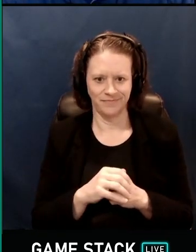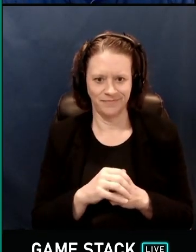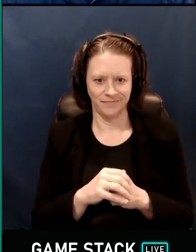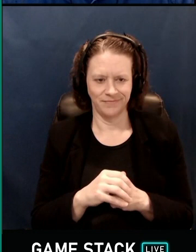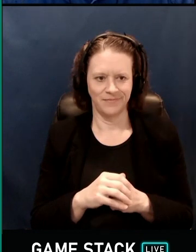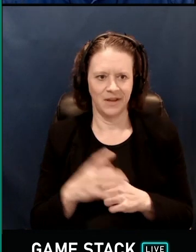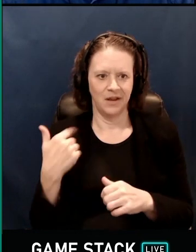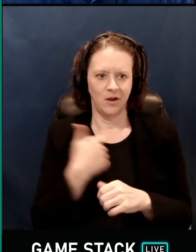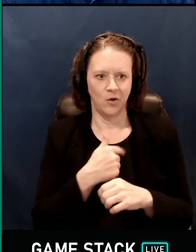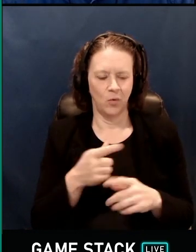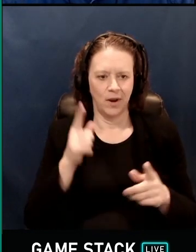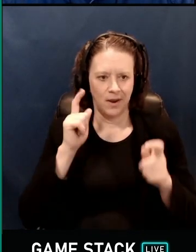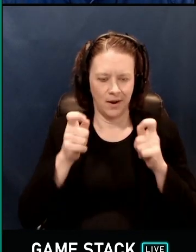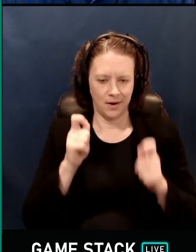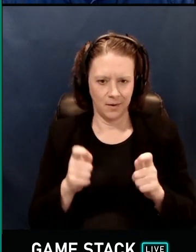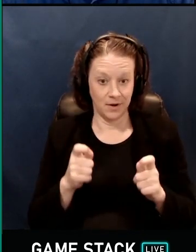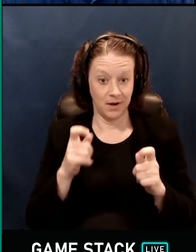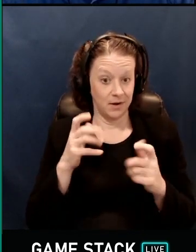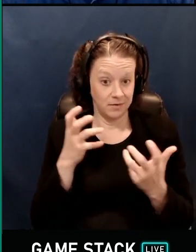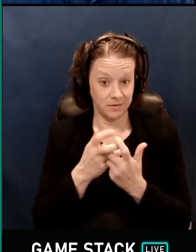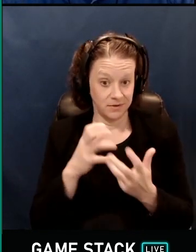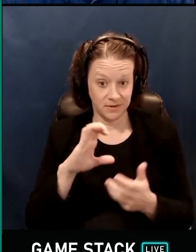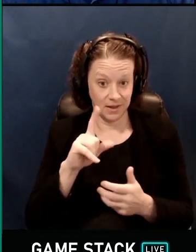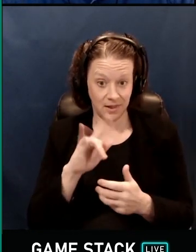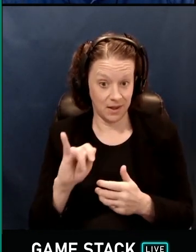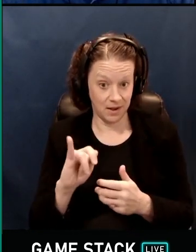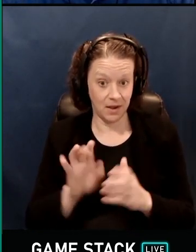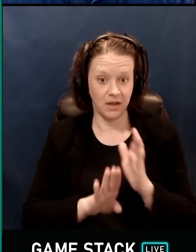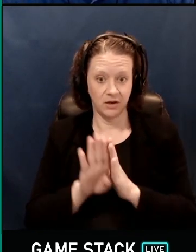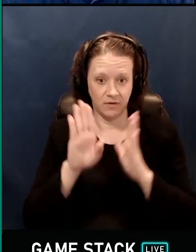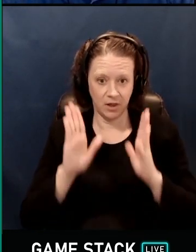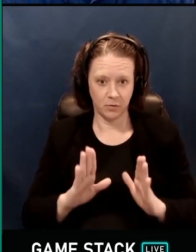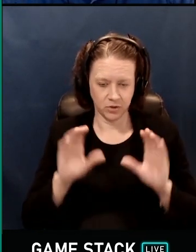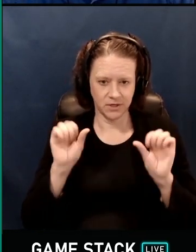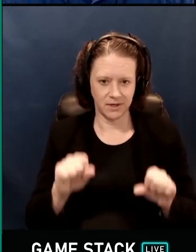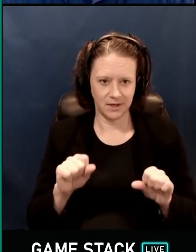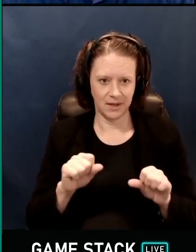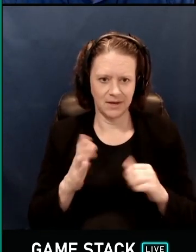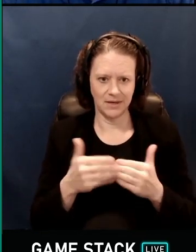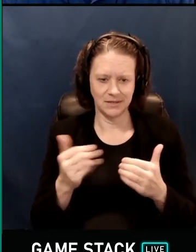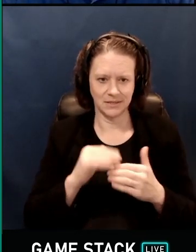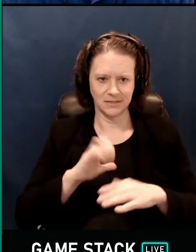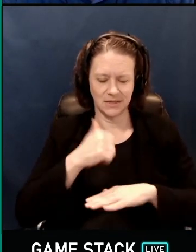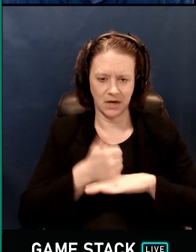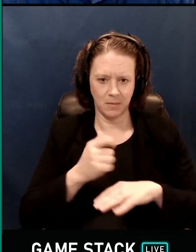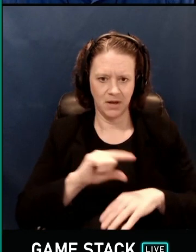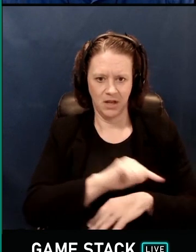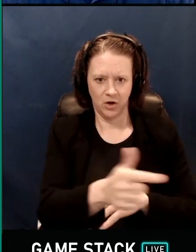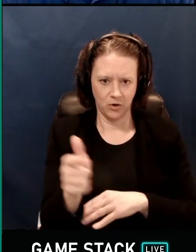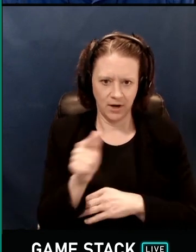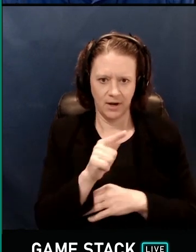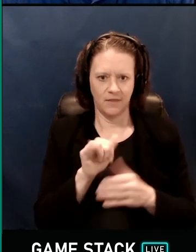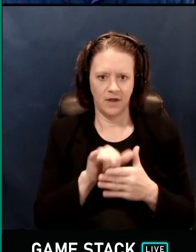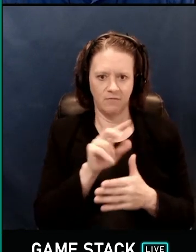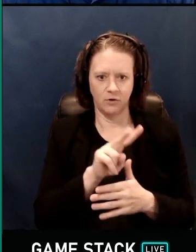our developers can easily setup and iterate virtual machine image customization.